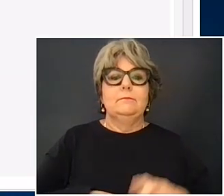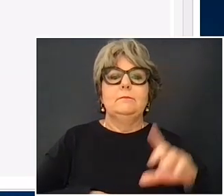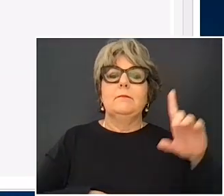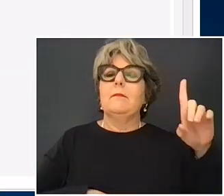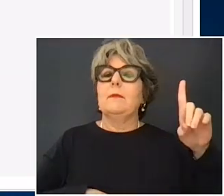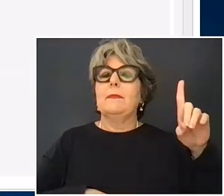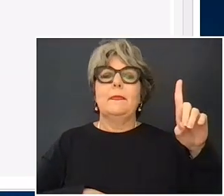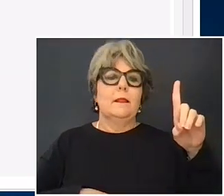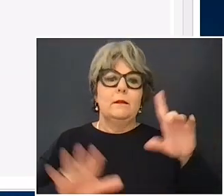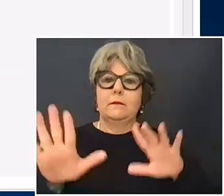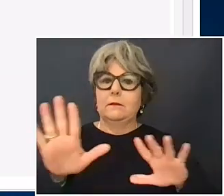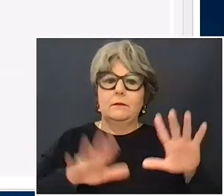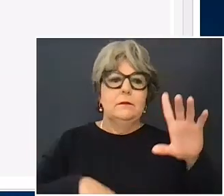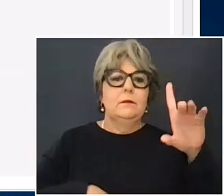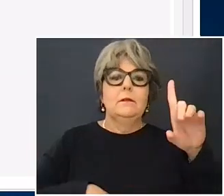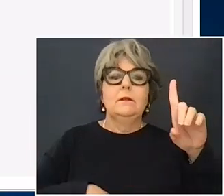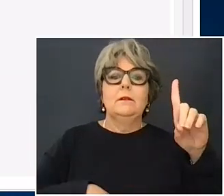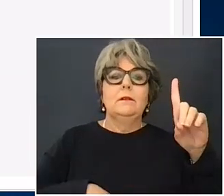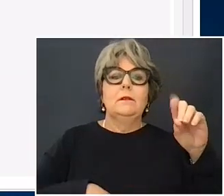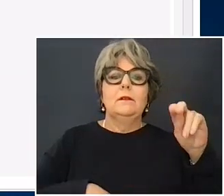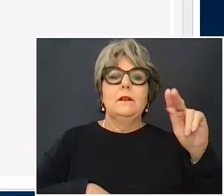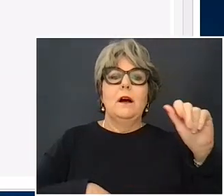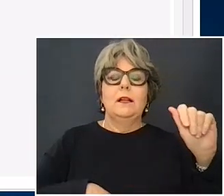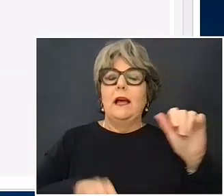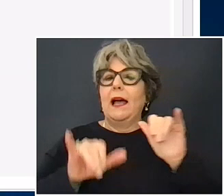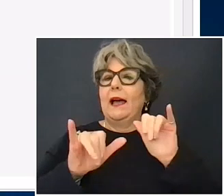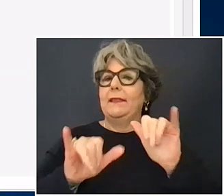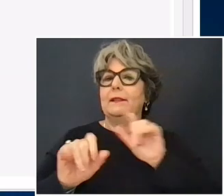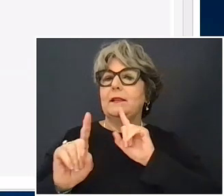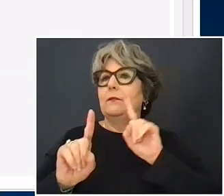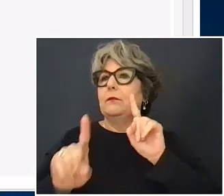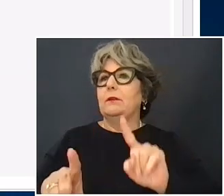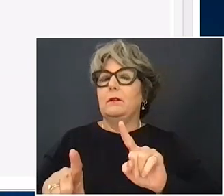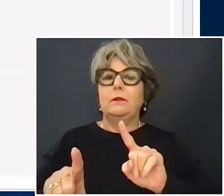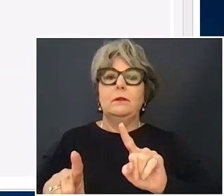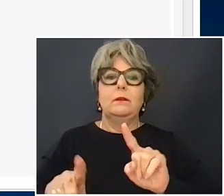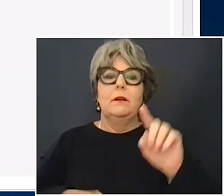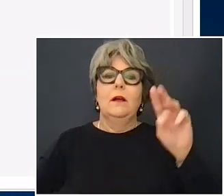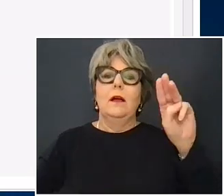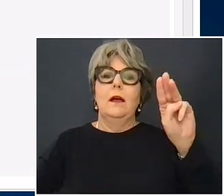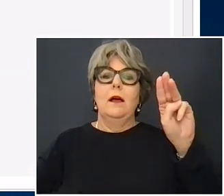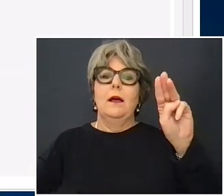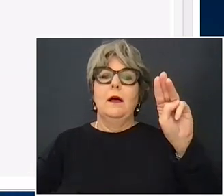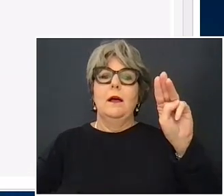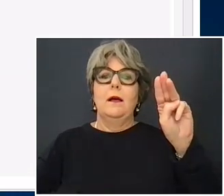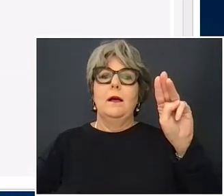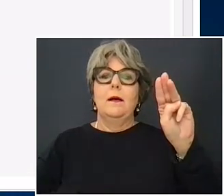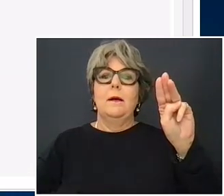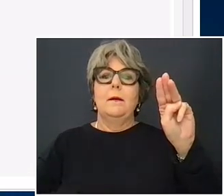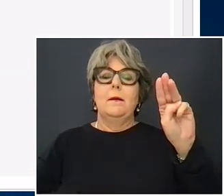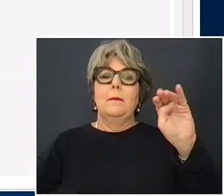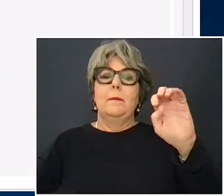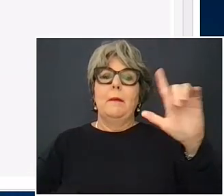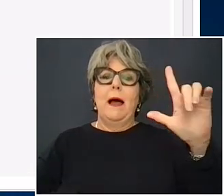so we keep track of that? Thank you. We'll take Michael and then it might be time to move to the next section